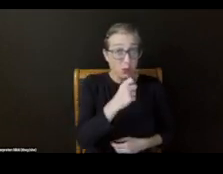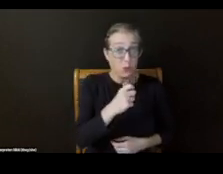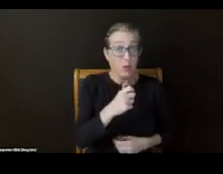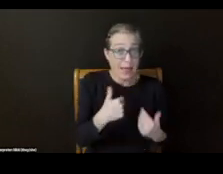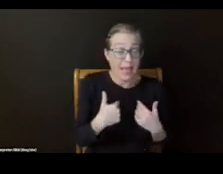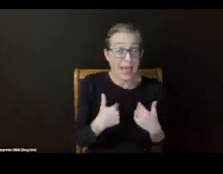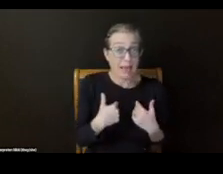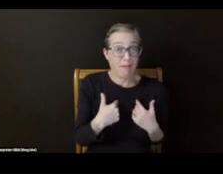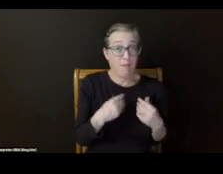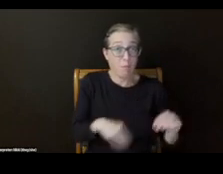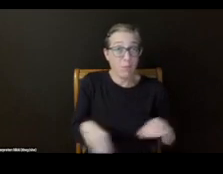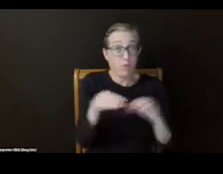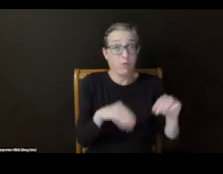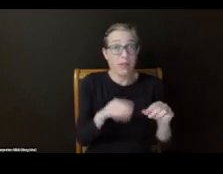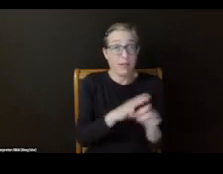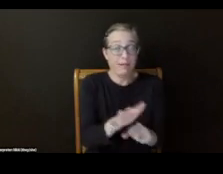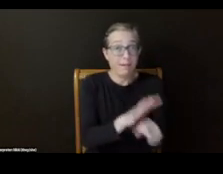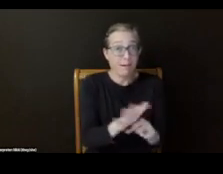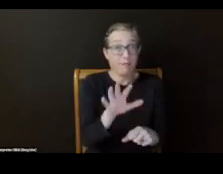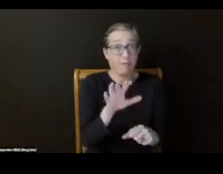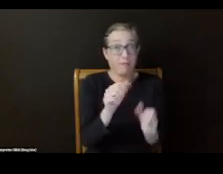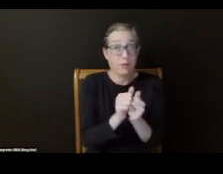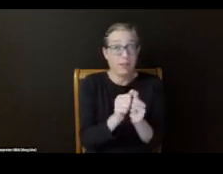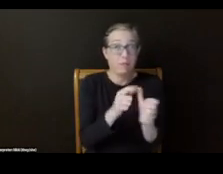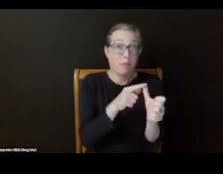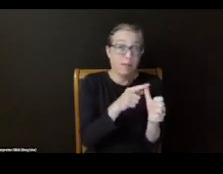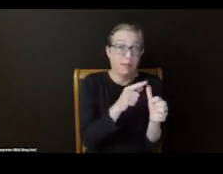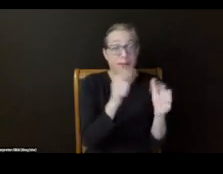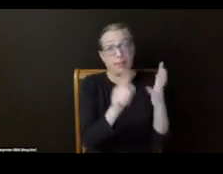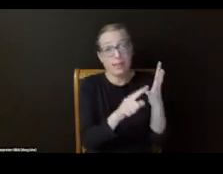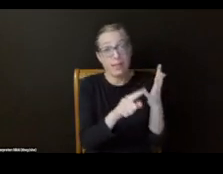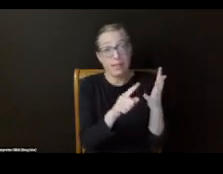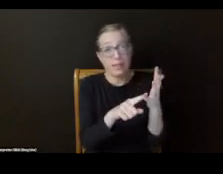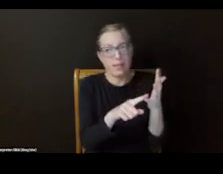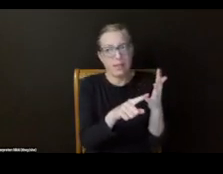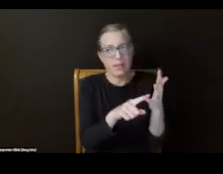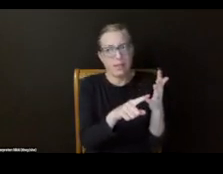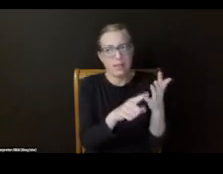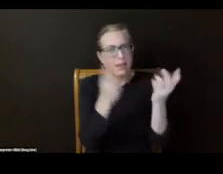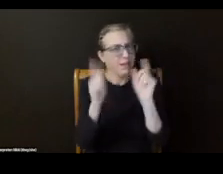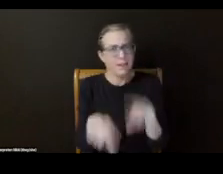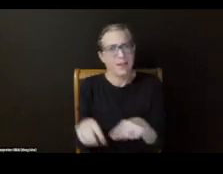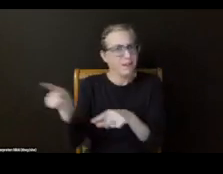But somehow Marco ended up doing it. Because he said that